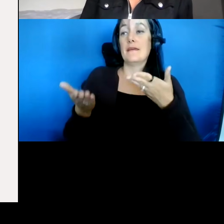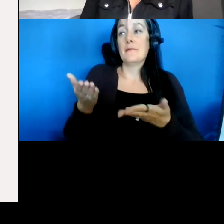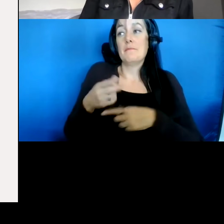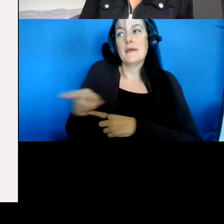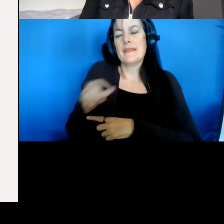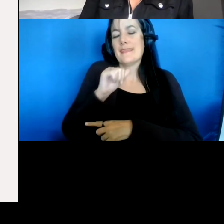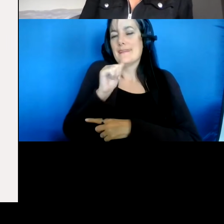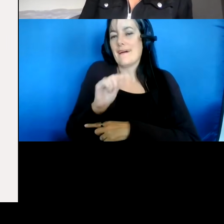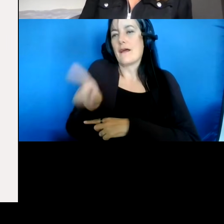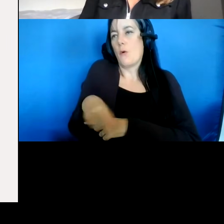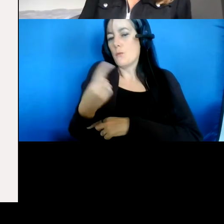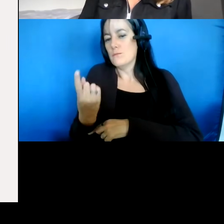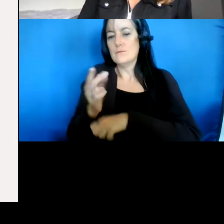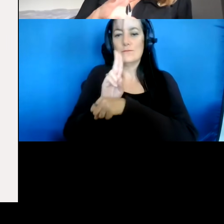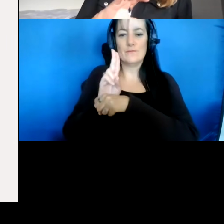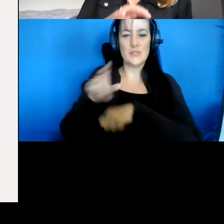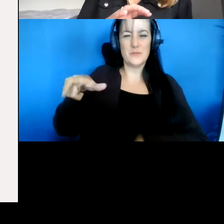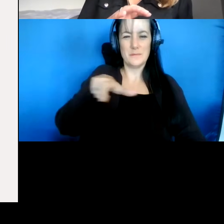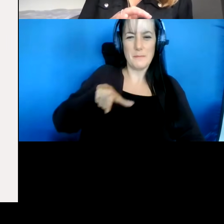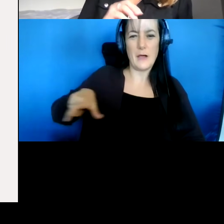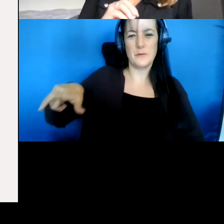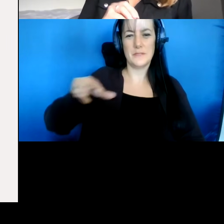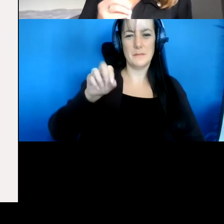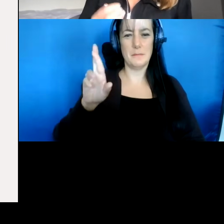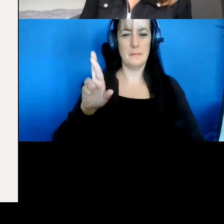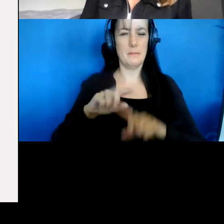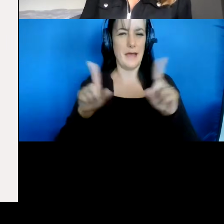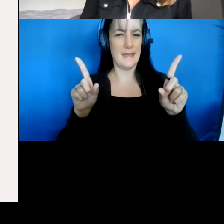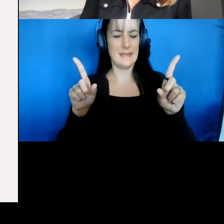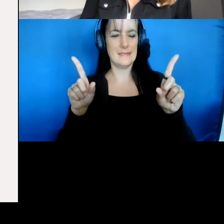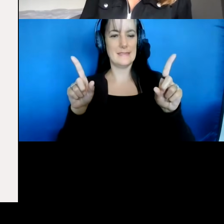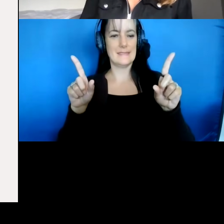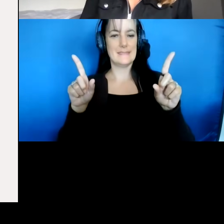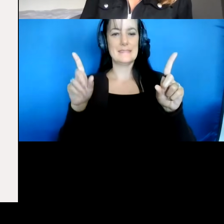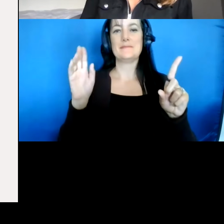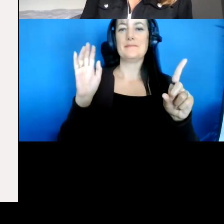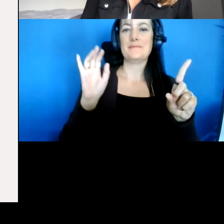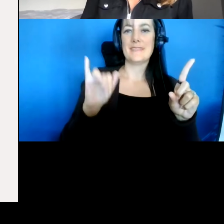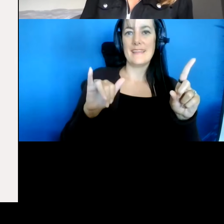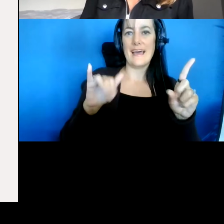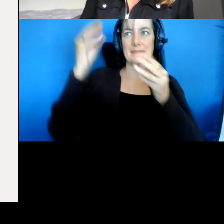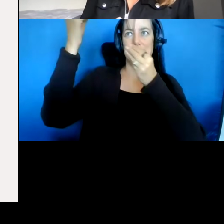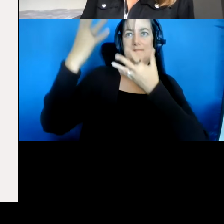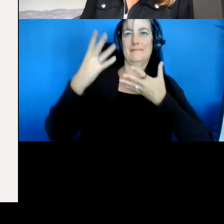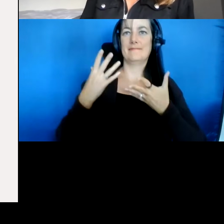use a mouse for certain tasks. That escalates the importance of getting our designs right